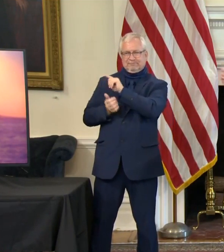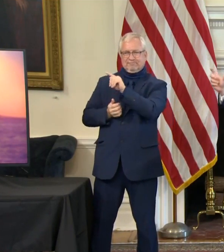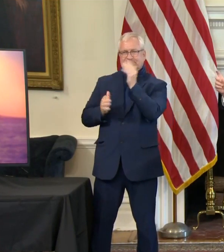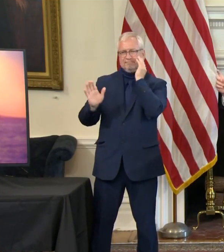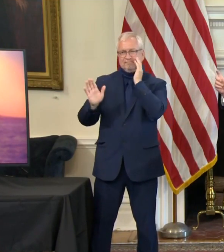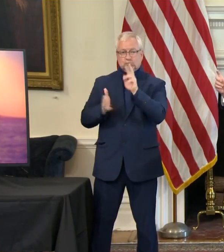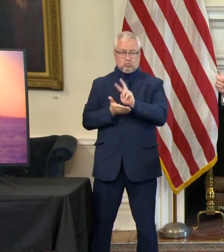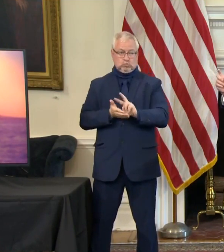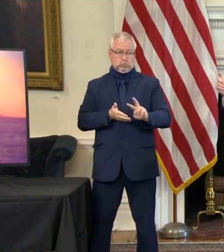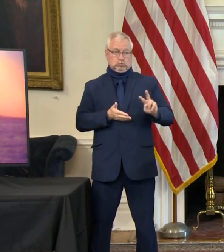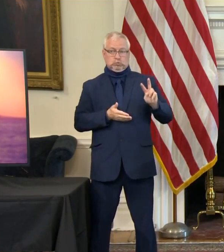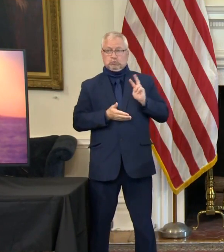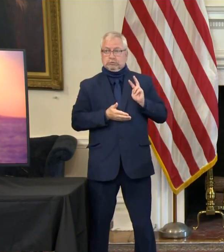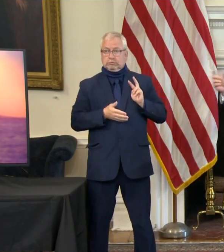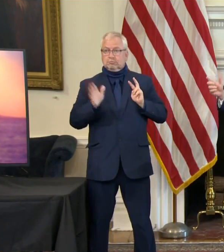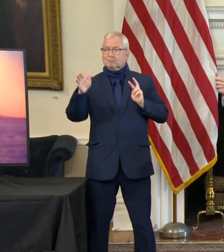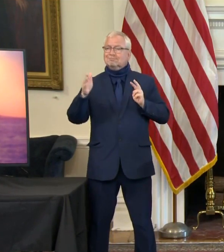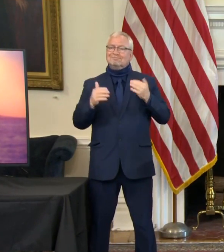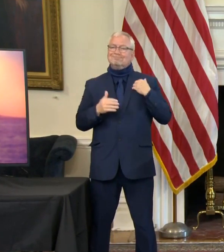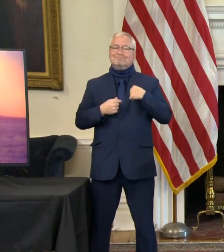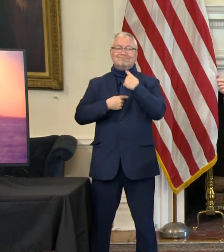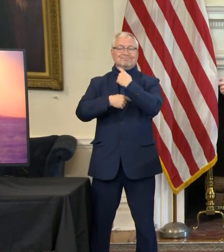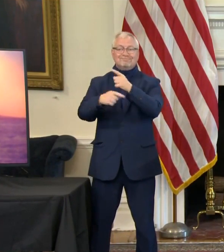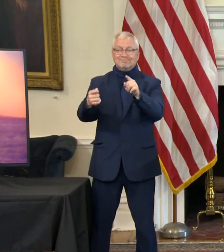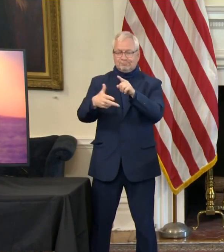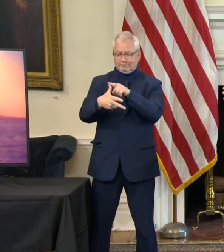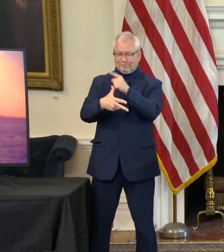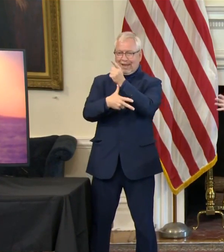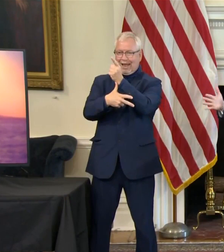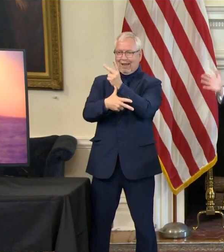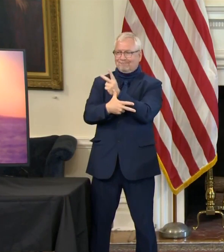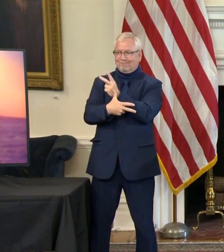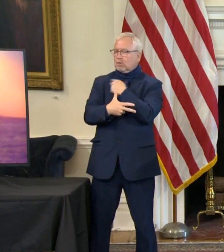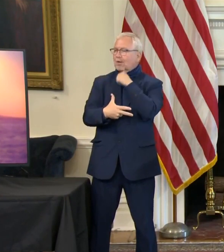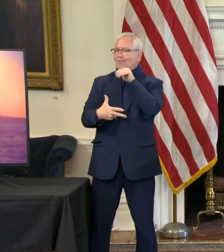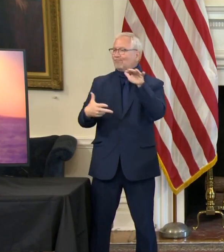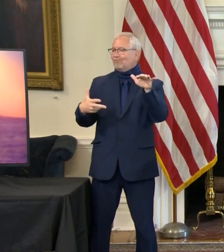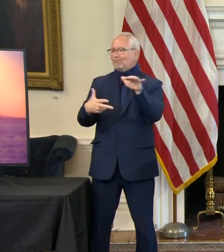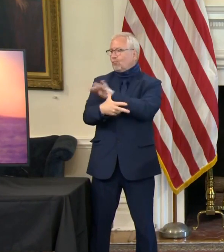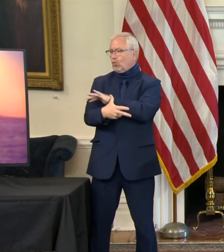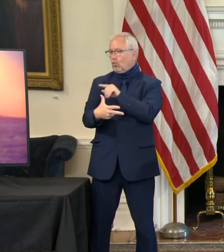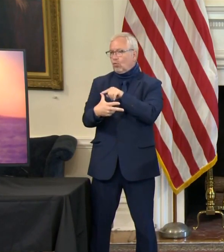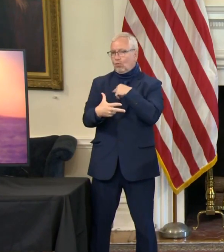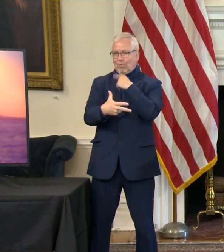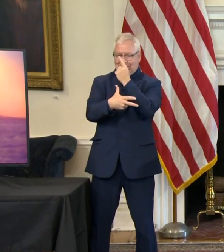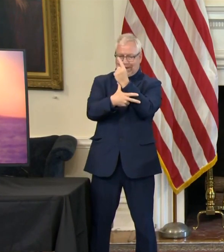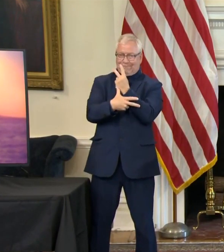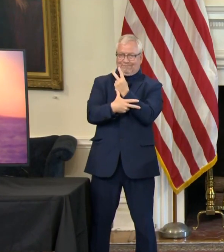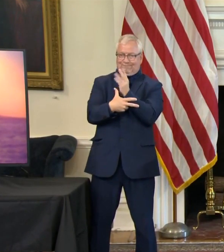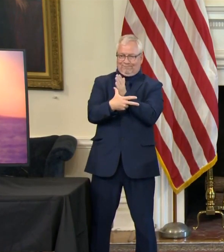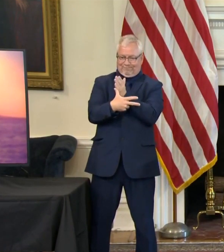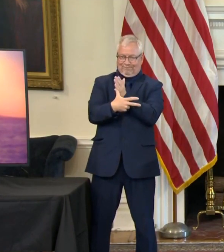IS A GREAT QUESTION AND IT IS A LITTLE CONFUSING. WE ARE NOT OPENING UPDATE CAMPS.